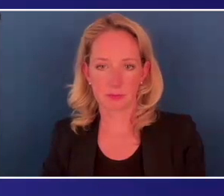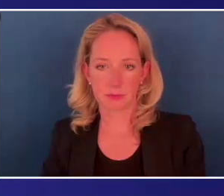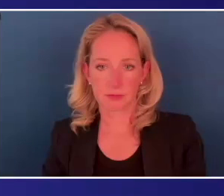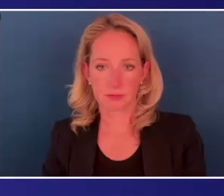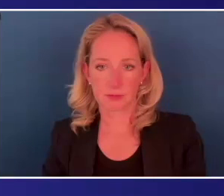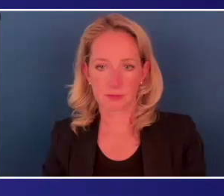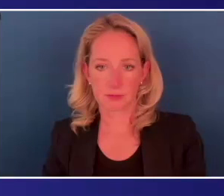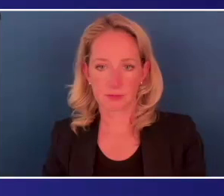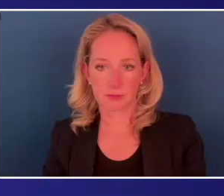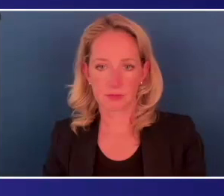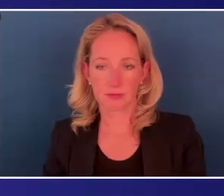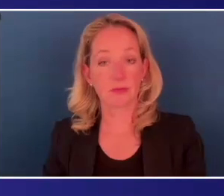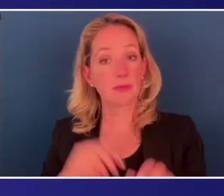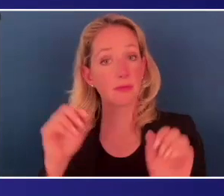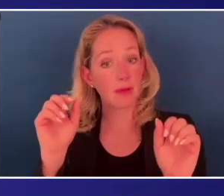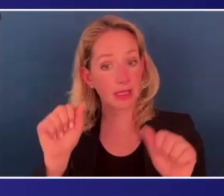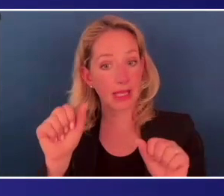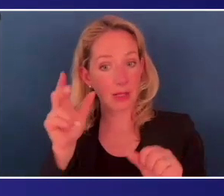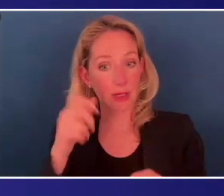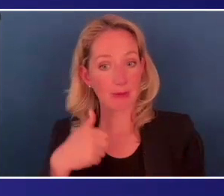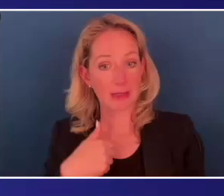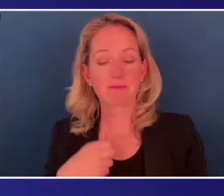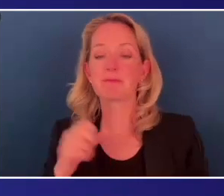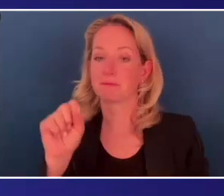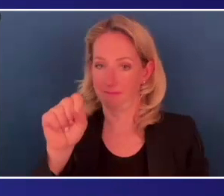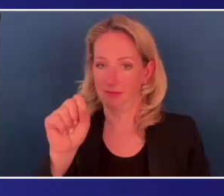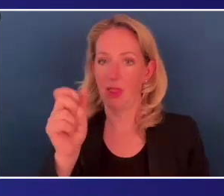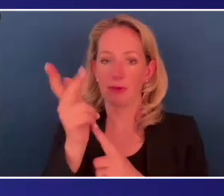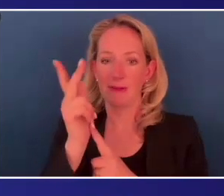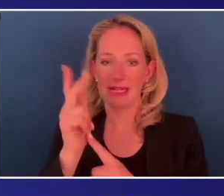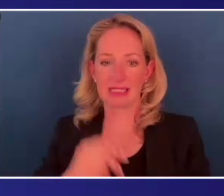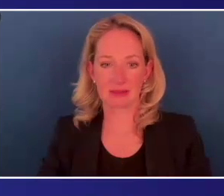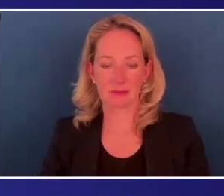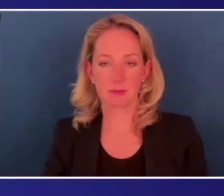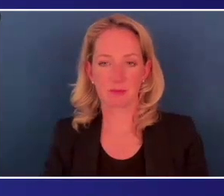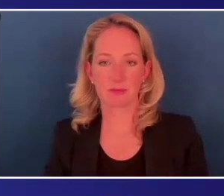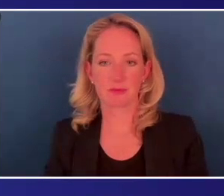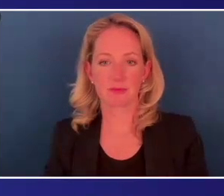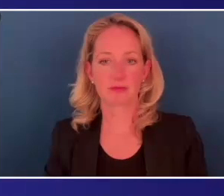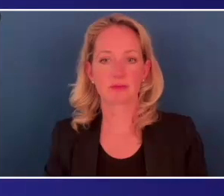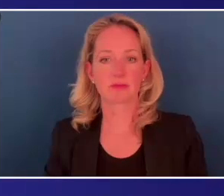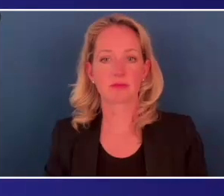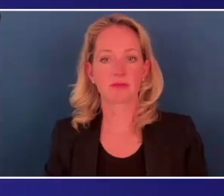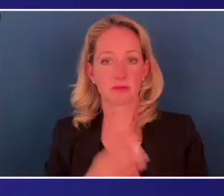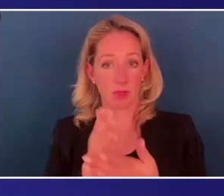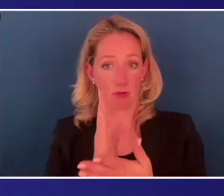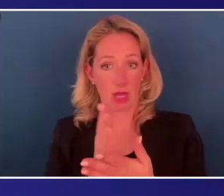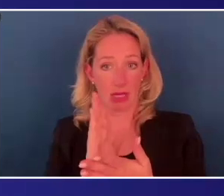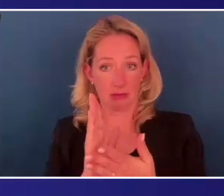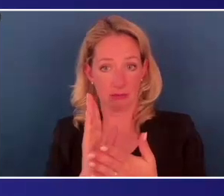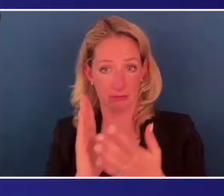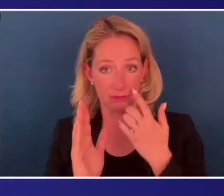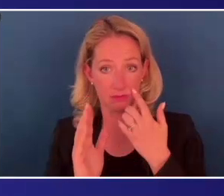Can you hear me now? Yes, you have 3ÿmin. Alrighty, when does that start the second?